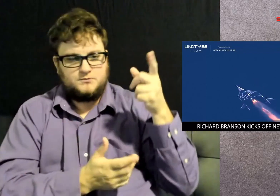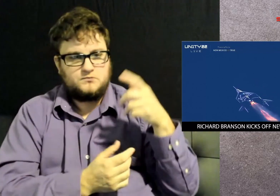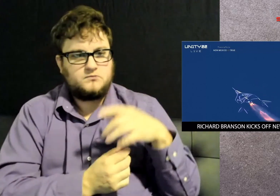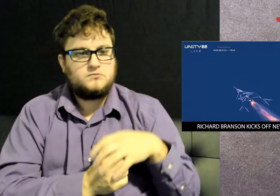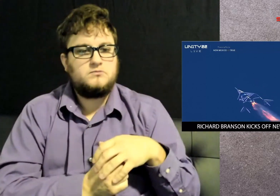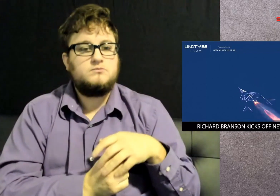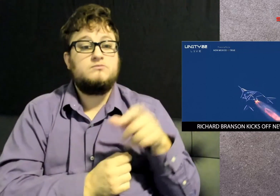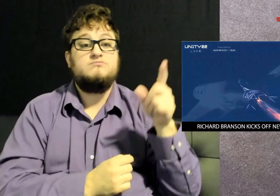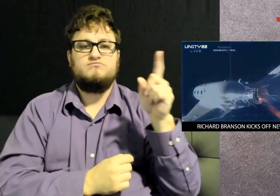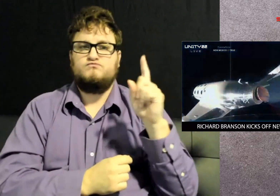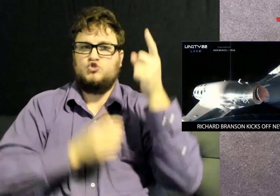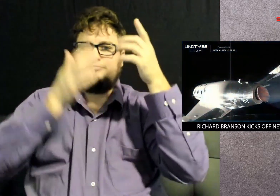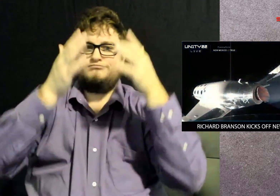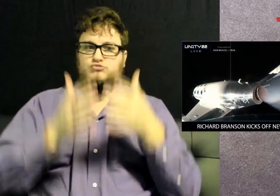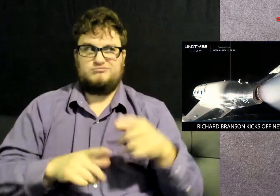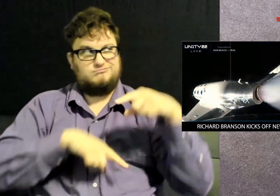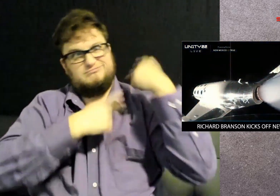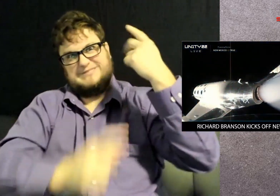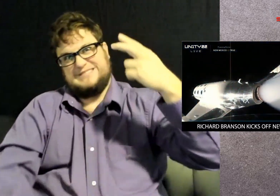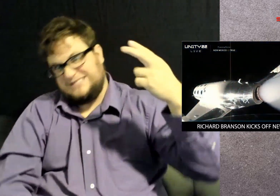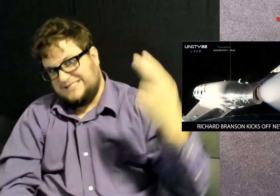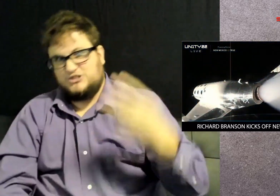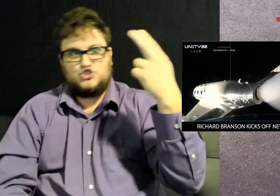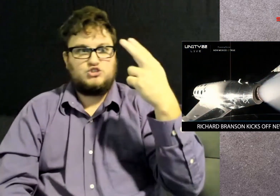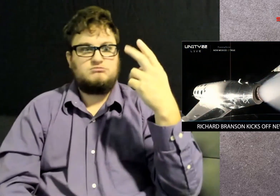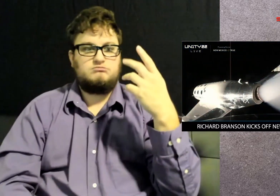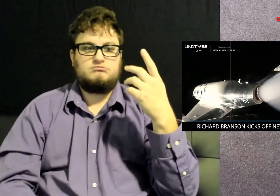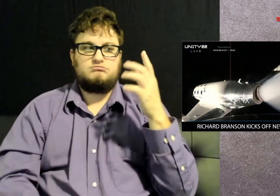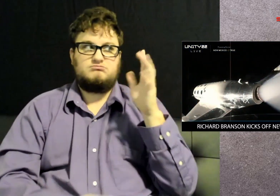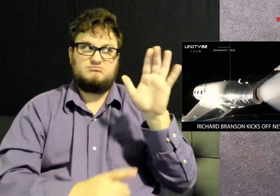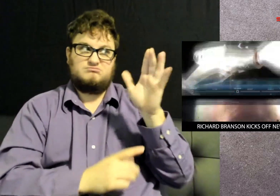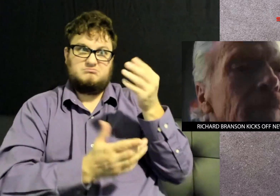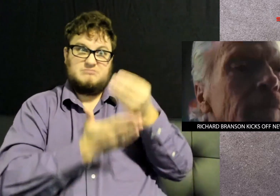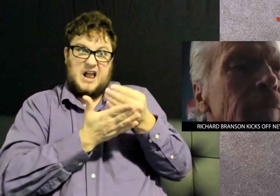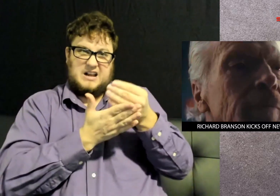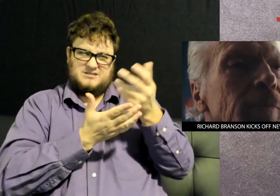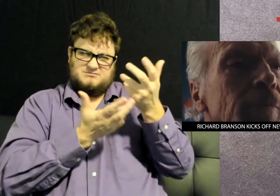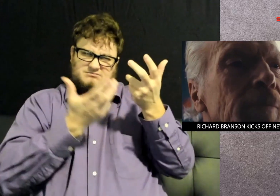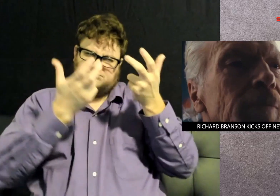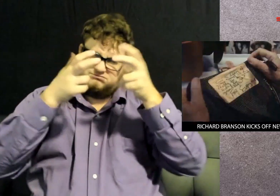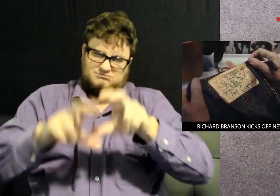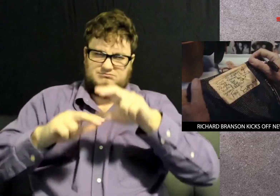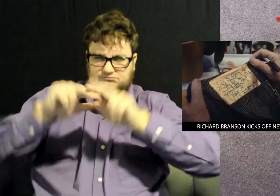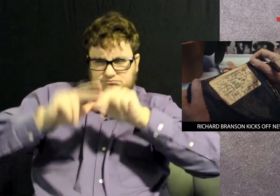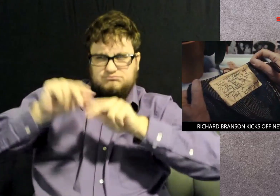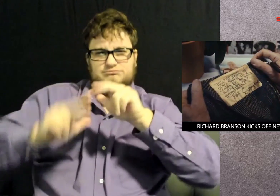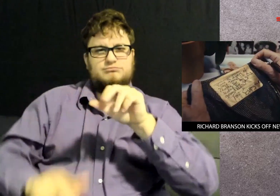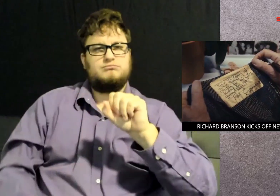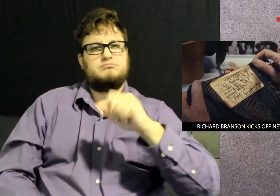billionaire Richard Branson is now the first person in history to ride into space in his